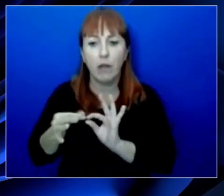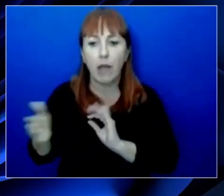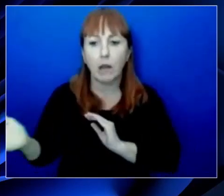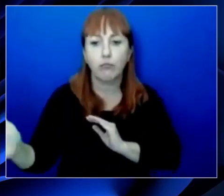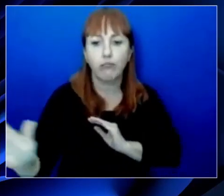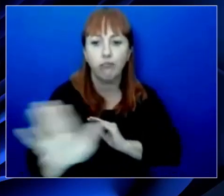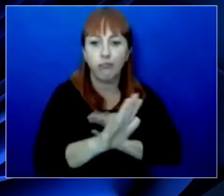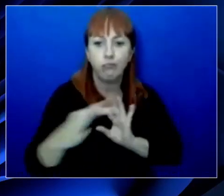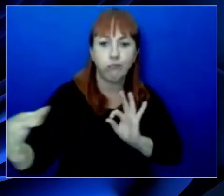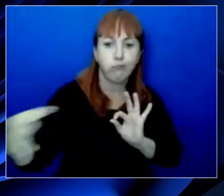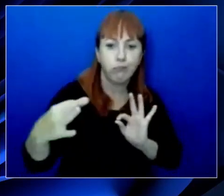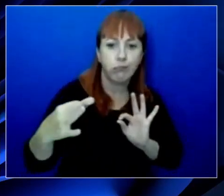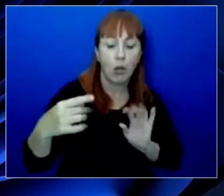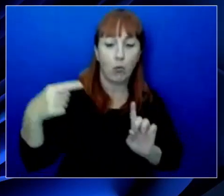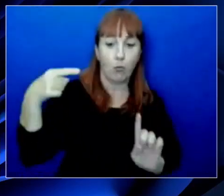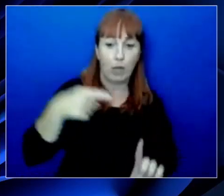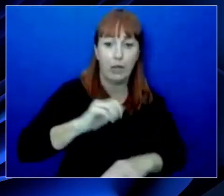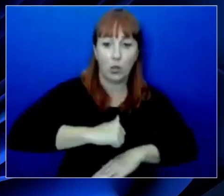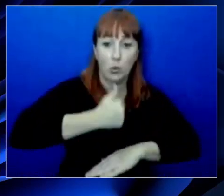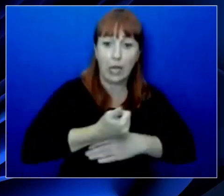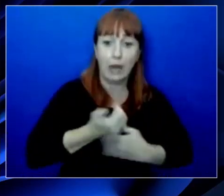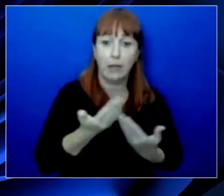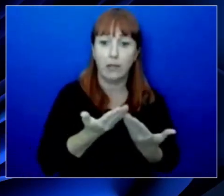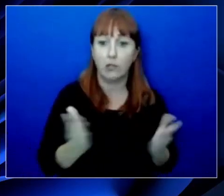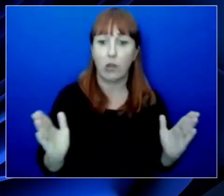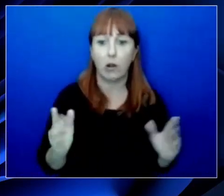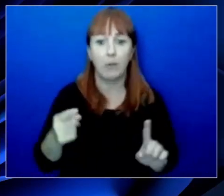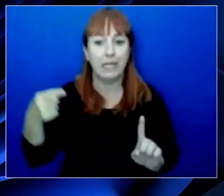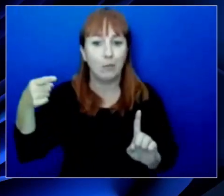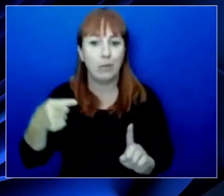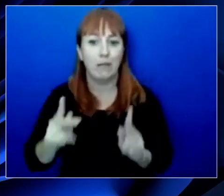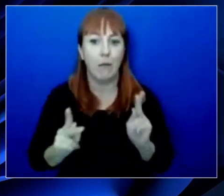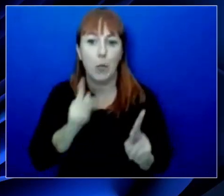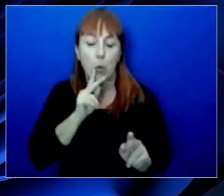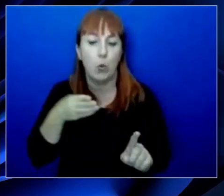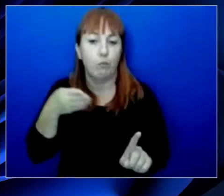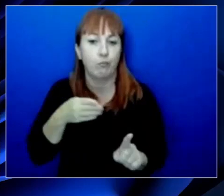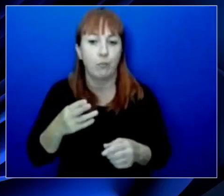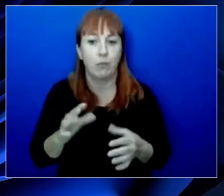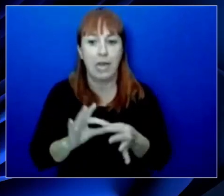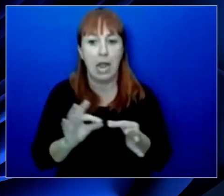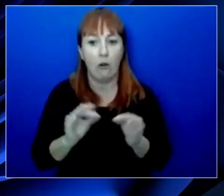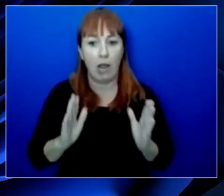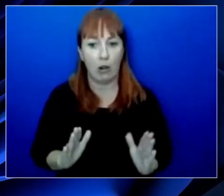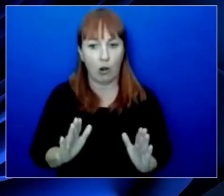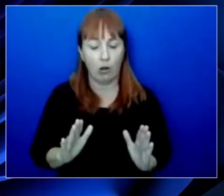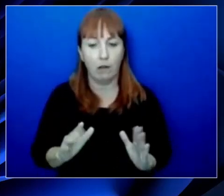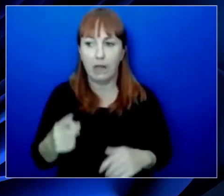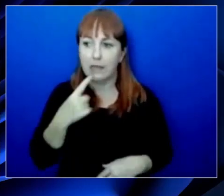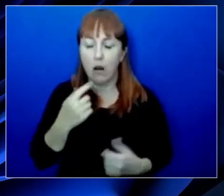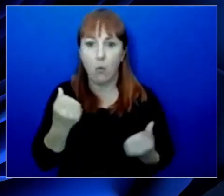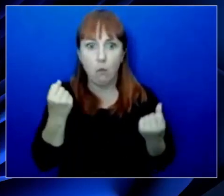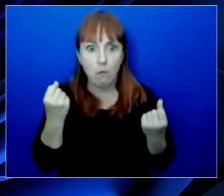But specifically we heard from the users that use narrator is that Wow narrator has a lot of settings,